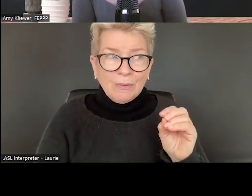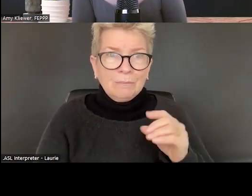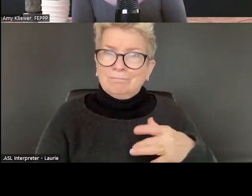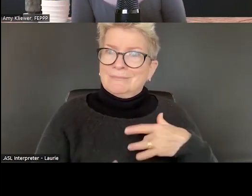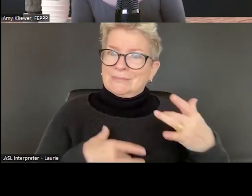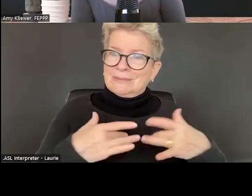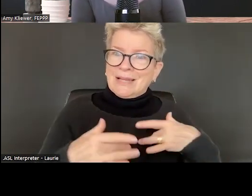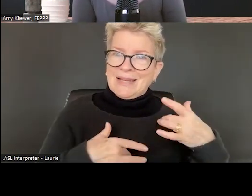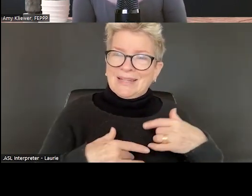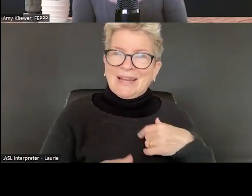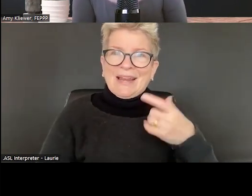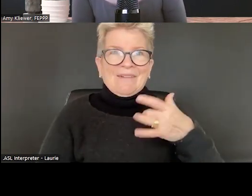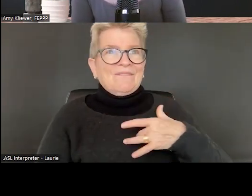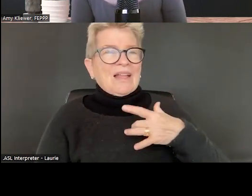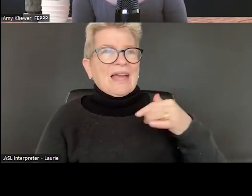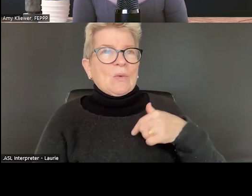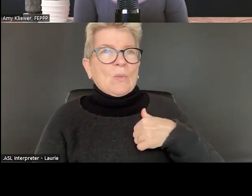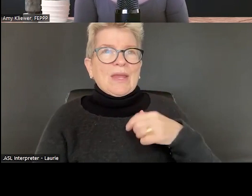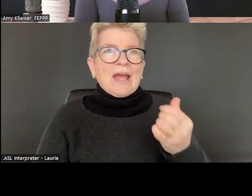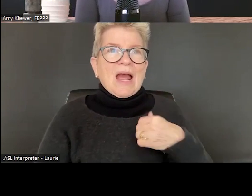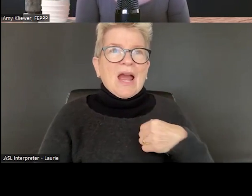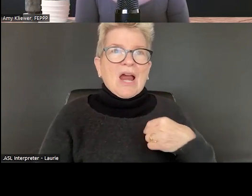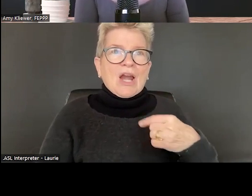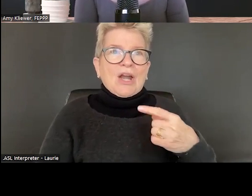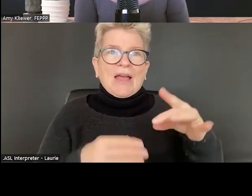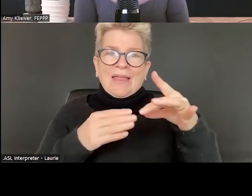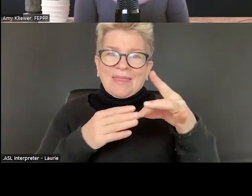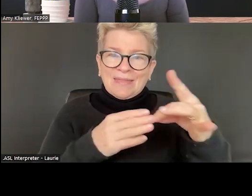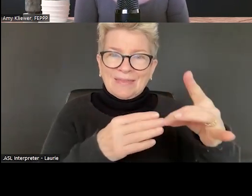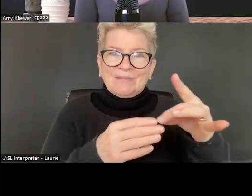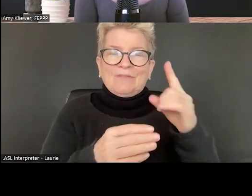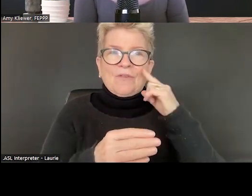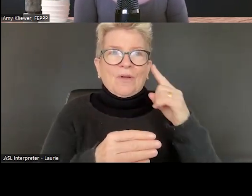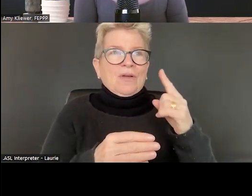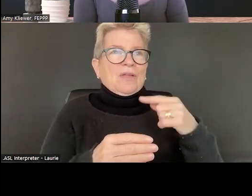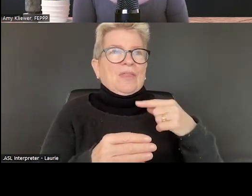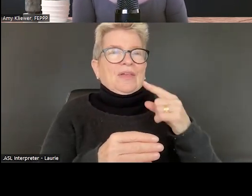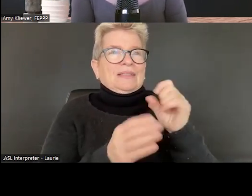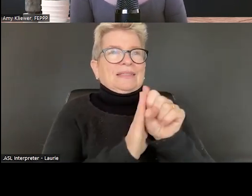the cutting edge of really making a state commitment from the legislative level to